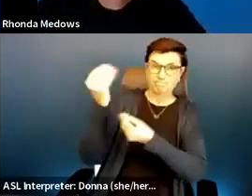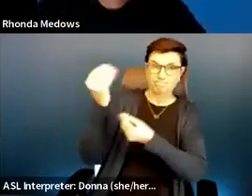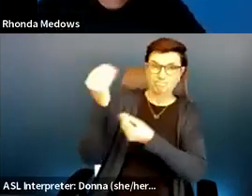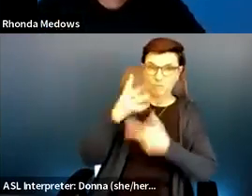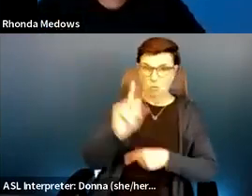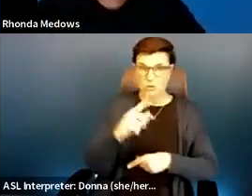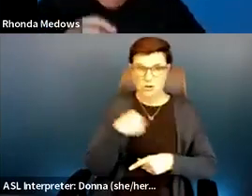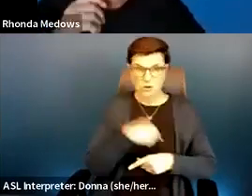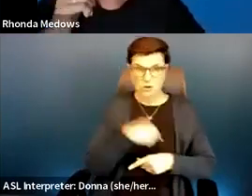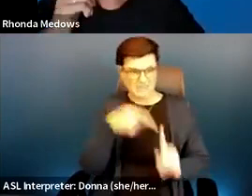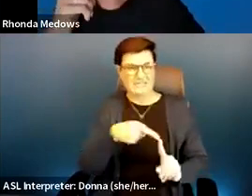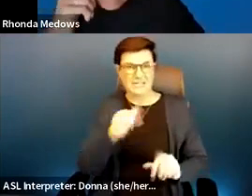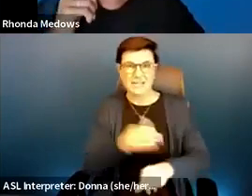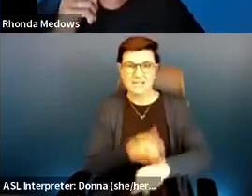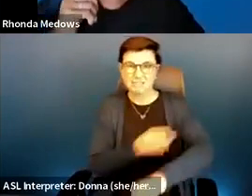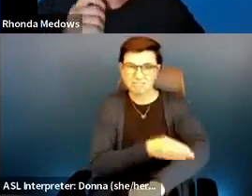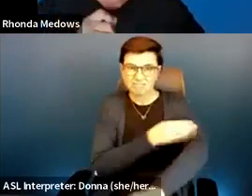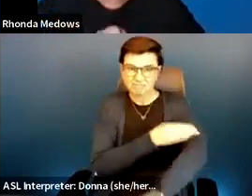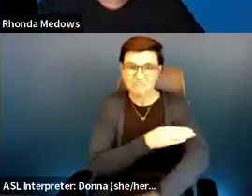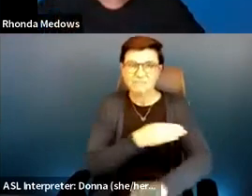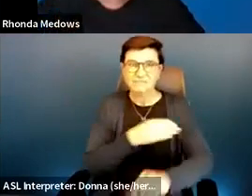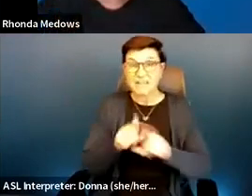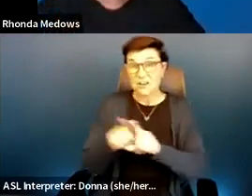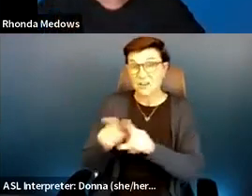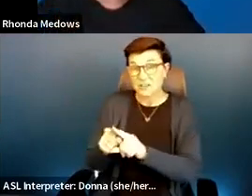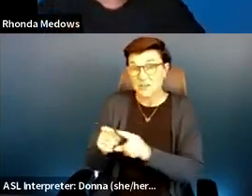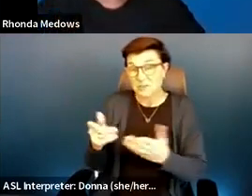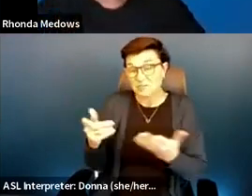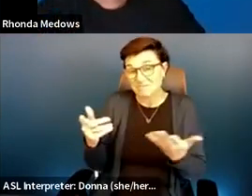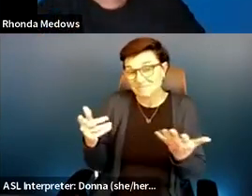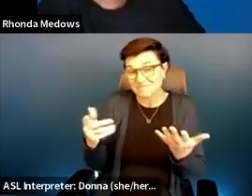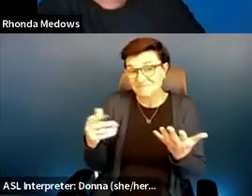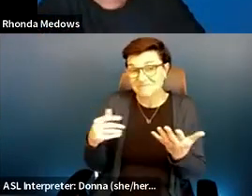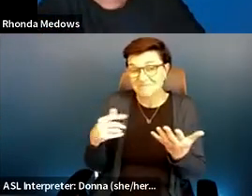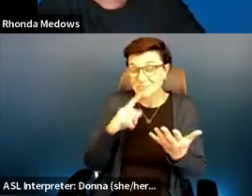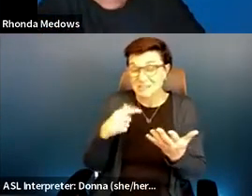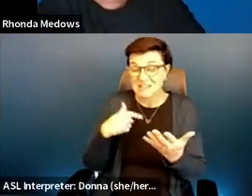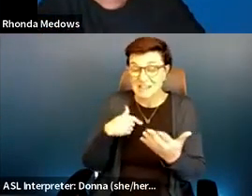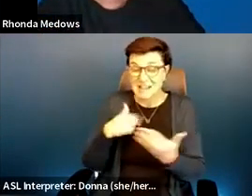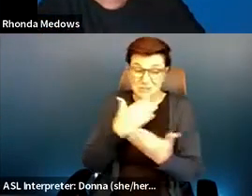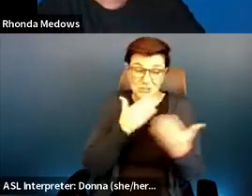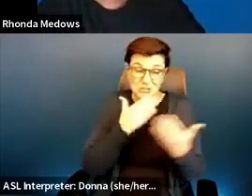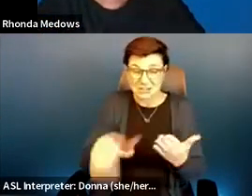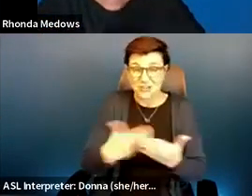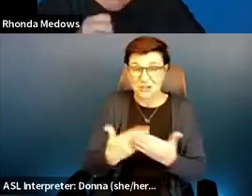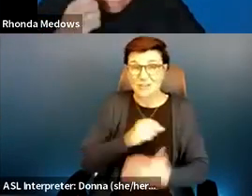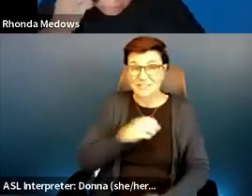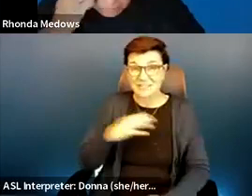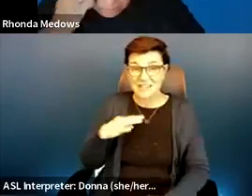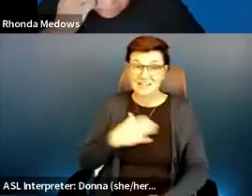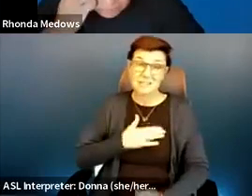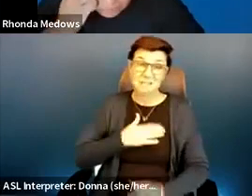as well as also appreciating, you know, what we do. I know our staff really appreciate hearing from all of you, but it's been an honor and a pleasure to work with all of you.